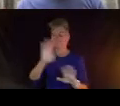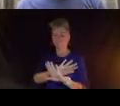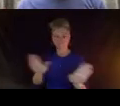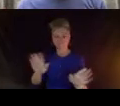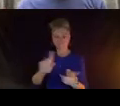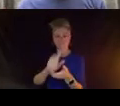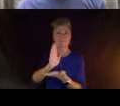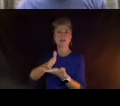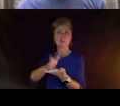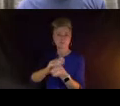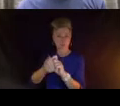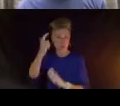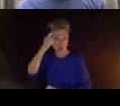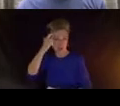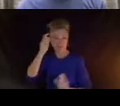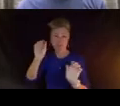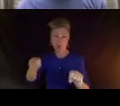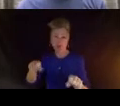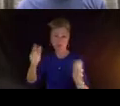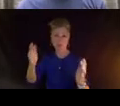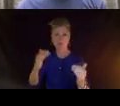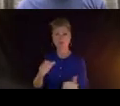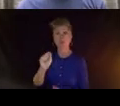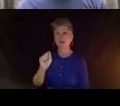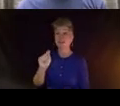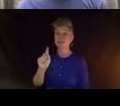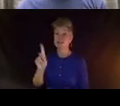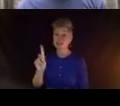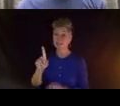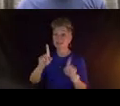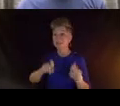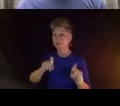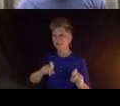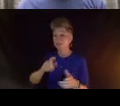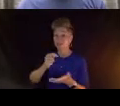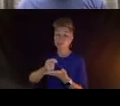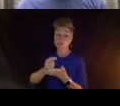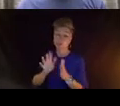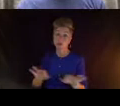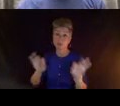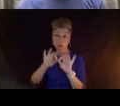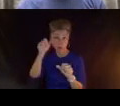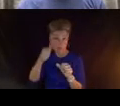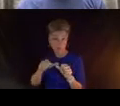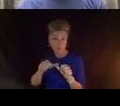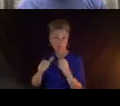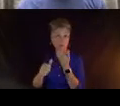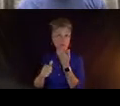And then STD testing and treatment always an important thing to keep in mind. There are options out there in many healthcare clinics